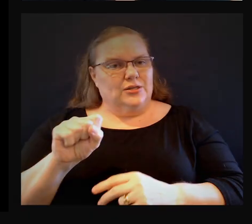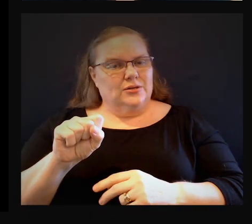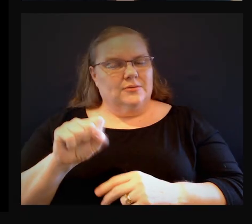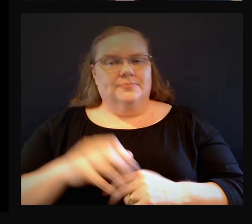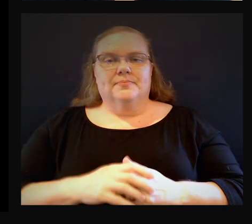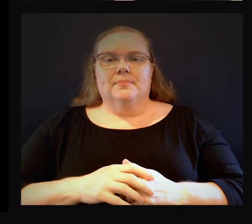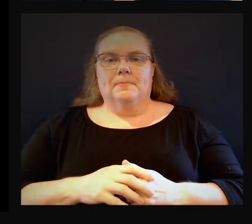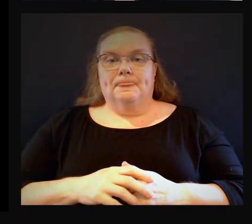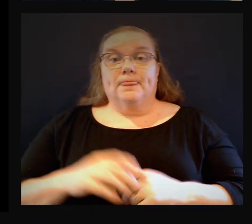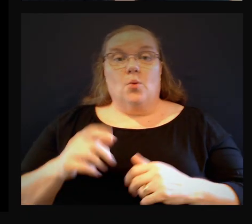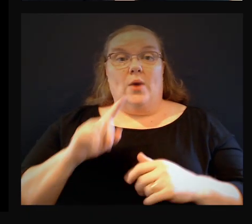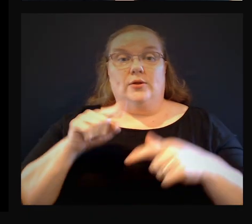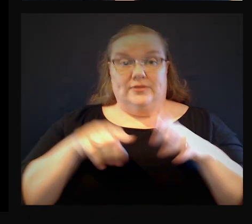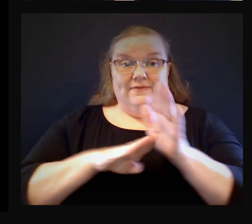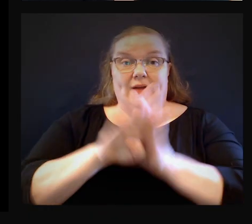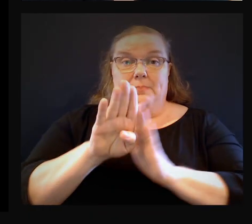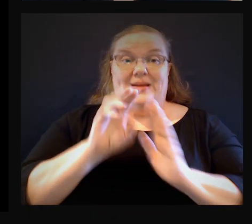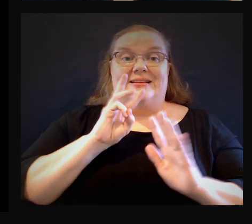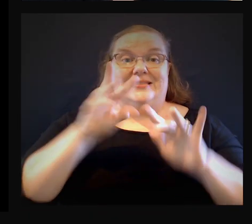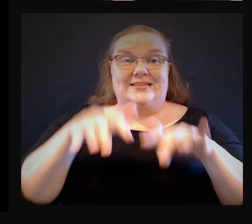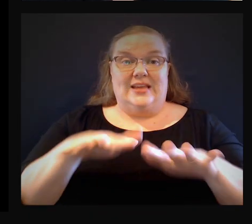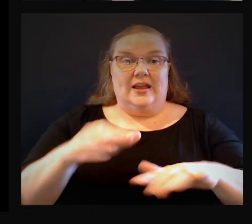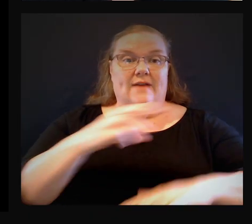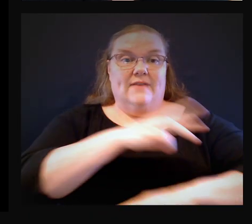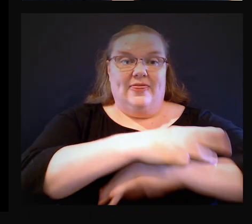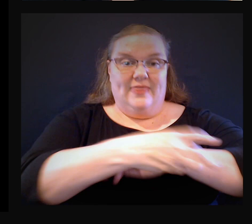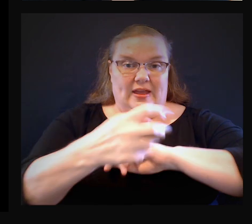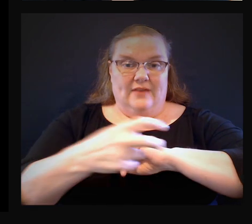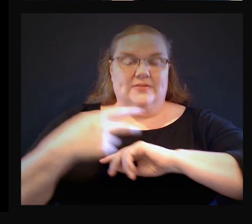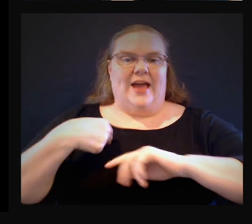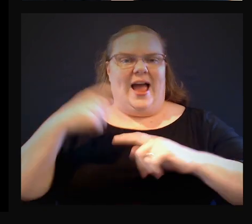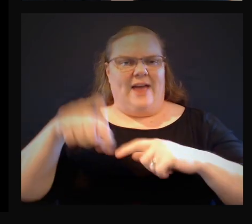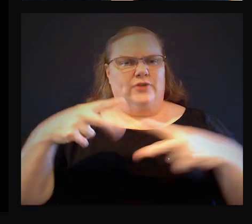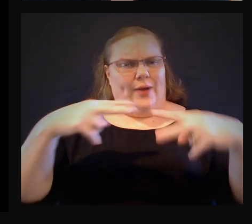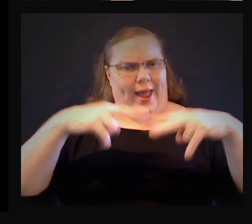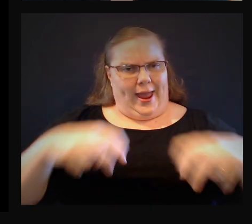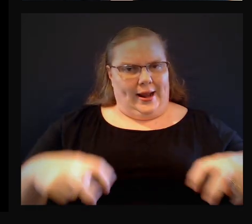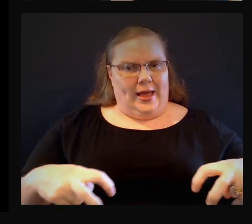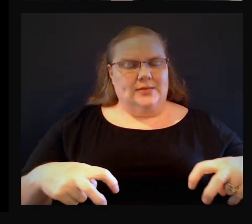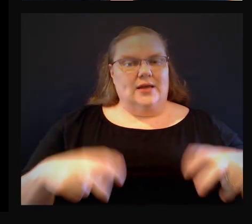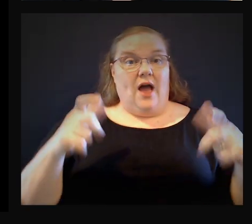While developing Sea of Thieves, I often come across situations where I must analyze the contents of large containers.